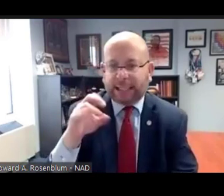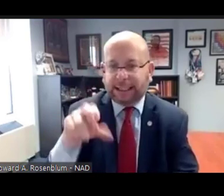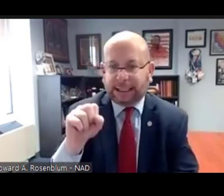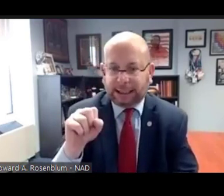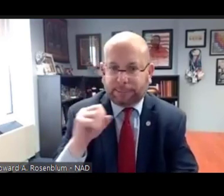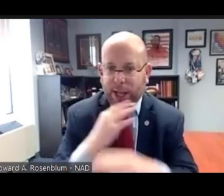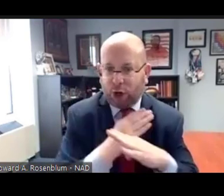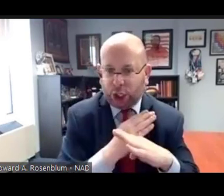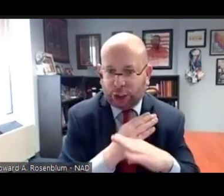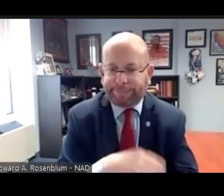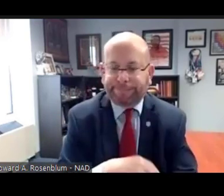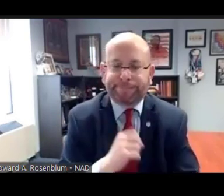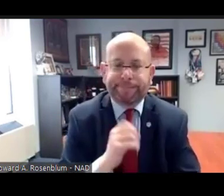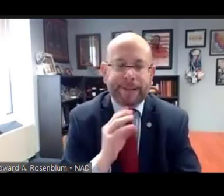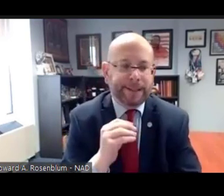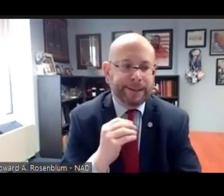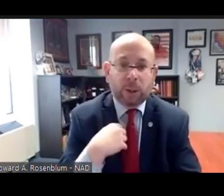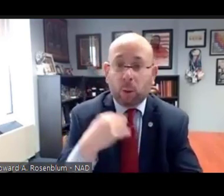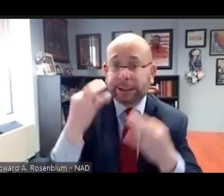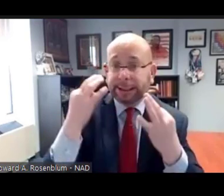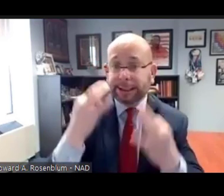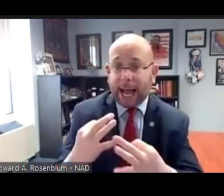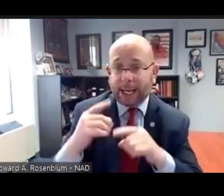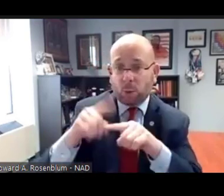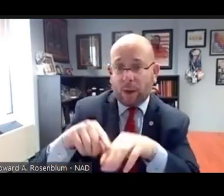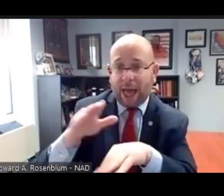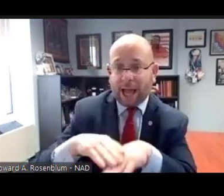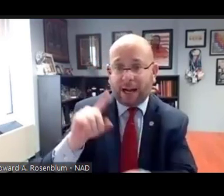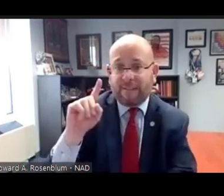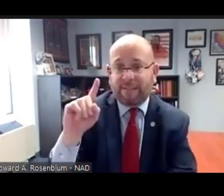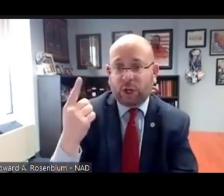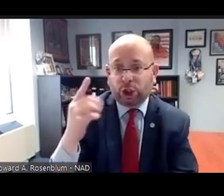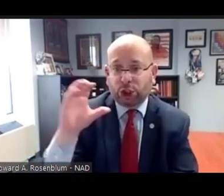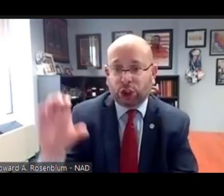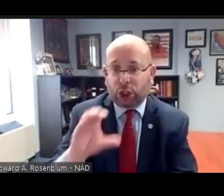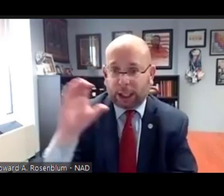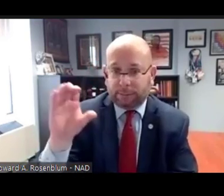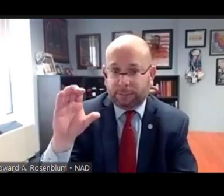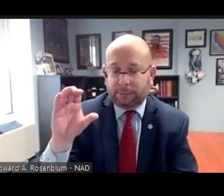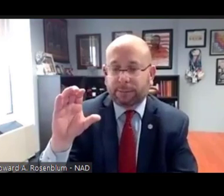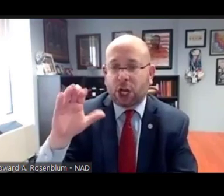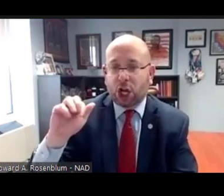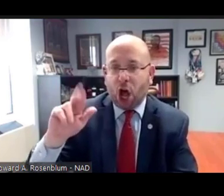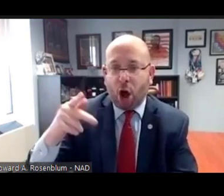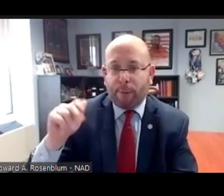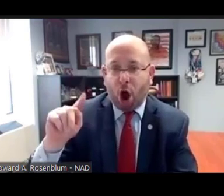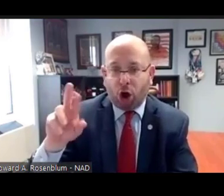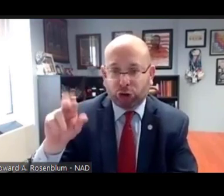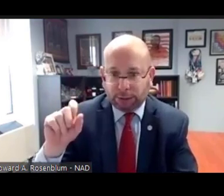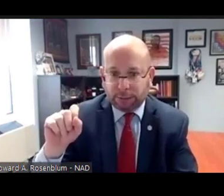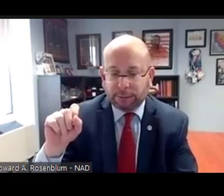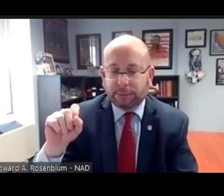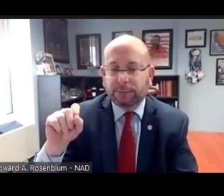‑‑ well they did not have a physical operation and we could not do it in kind a jurisdictional way